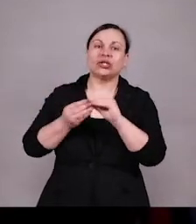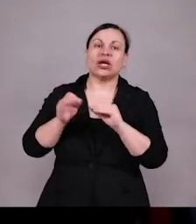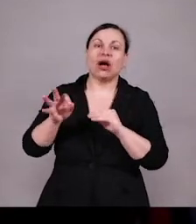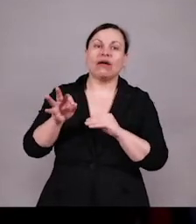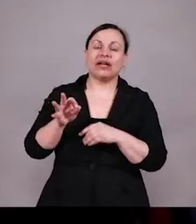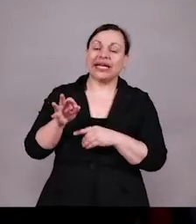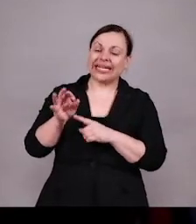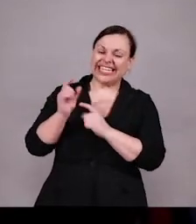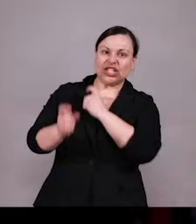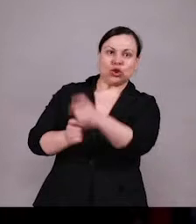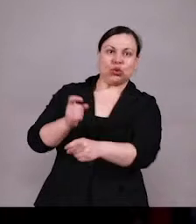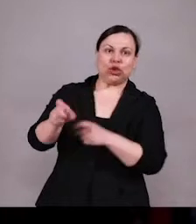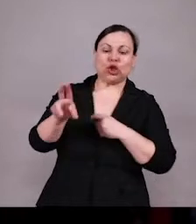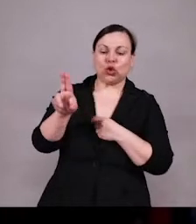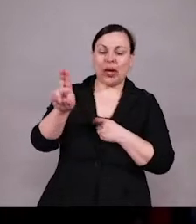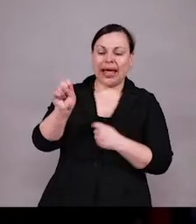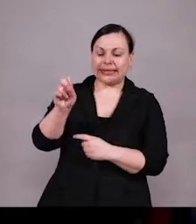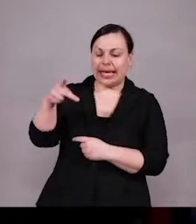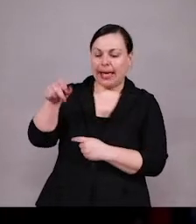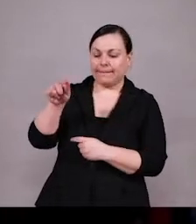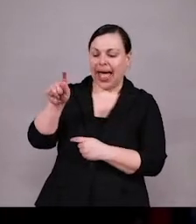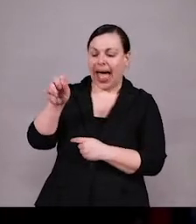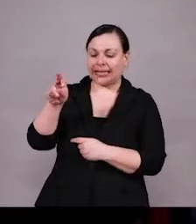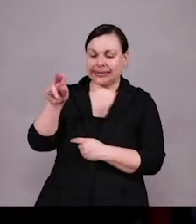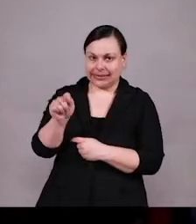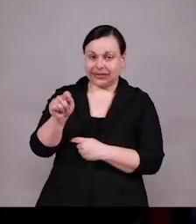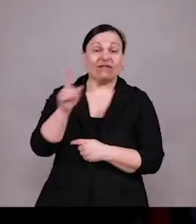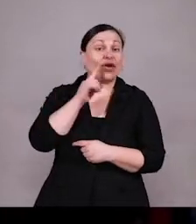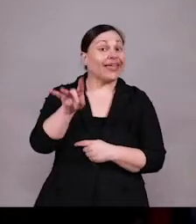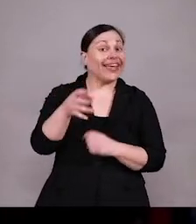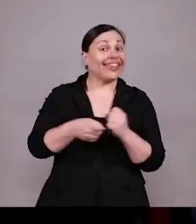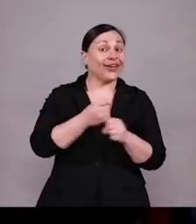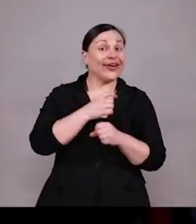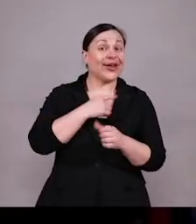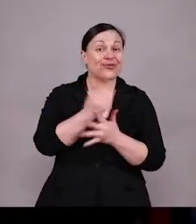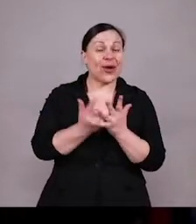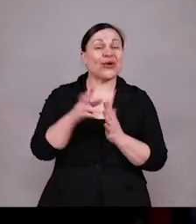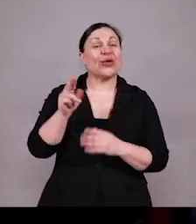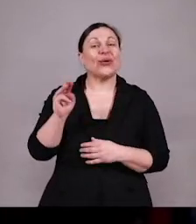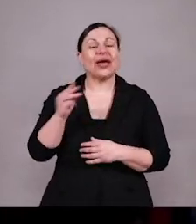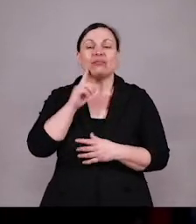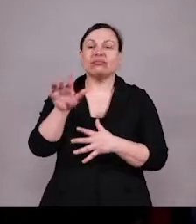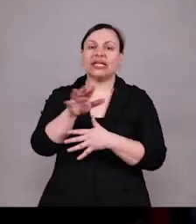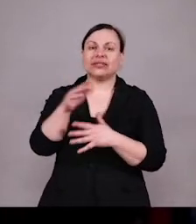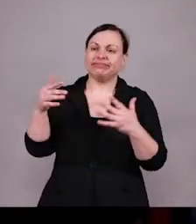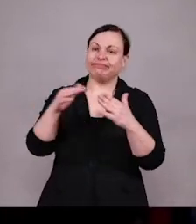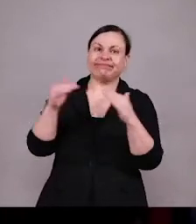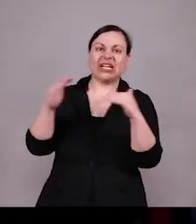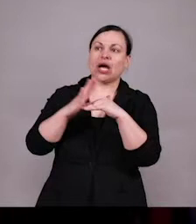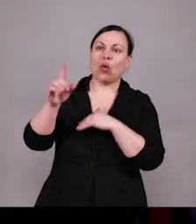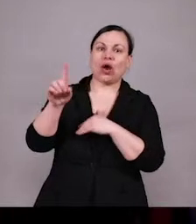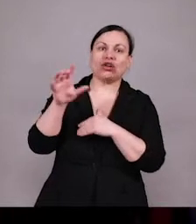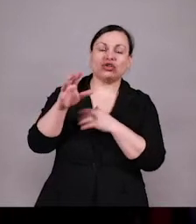patents. And for the 8th year in a row, UNM ranks among the Top 100 Worldwide Universities for the number